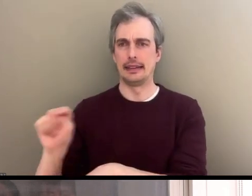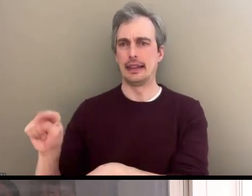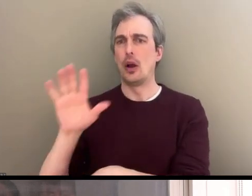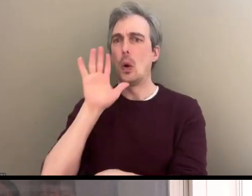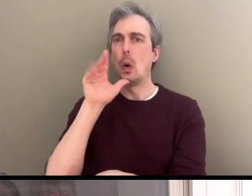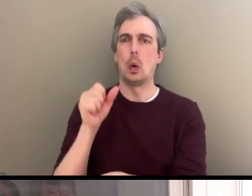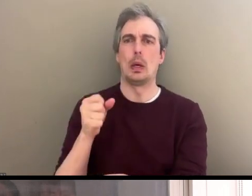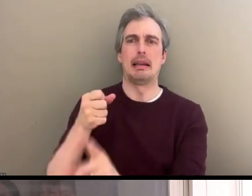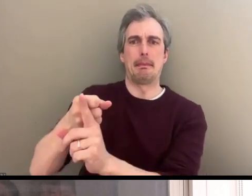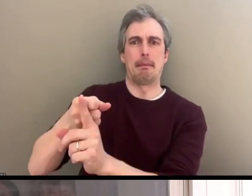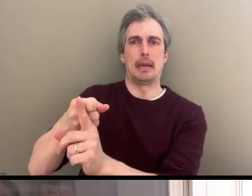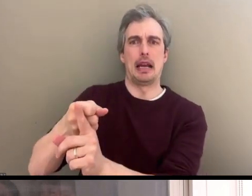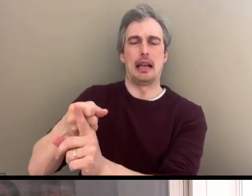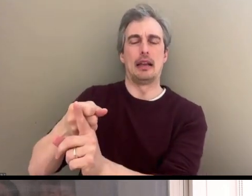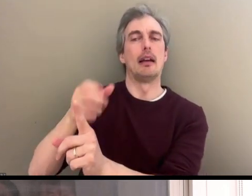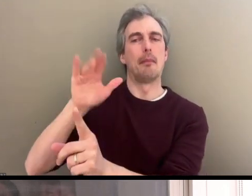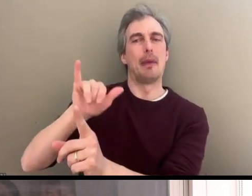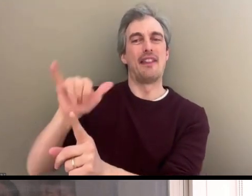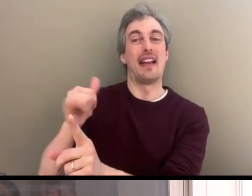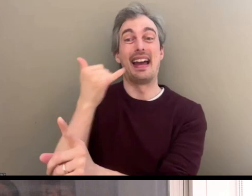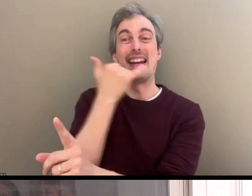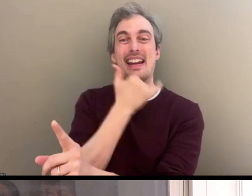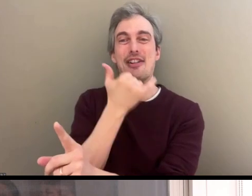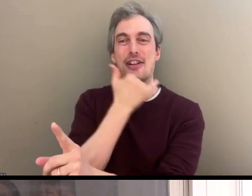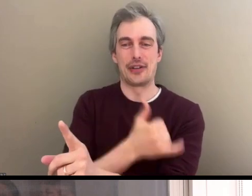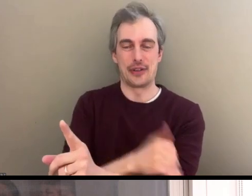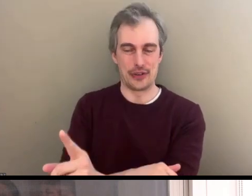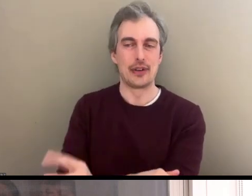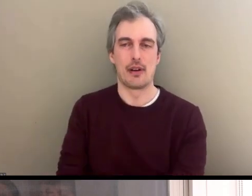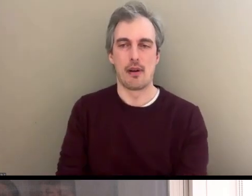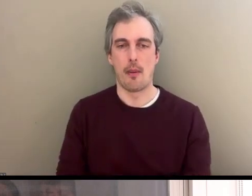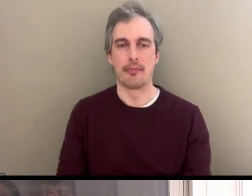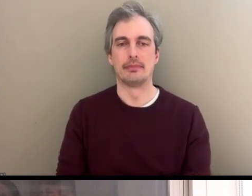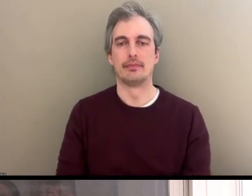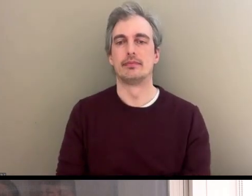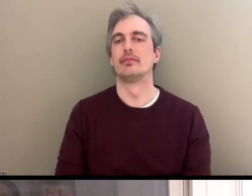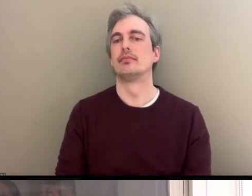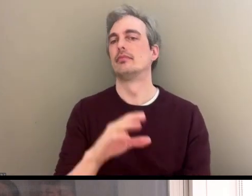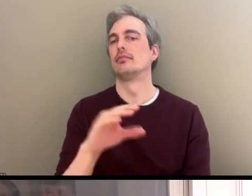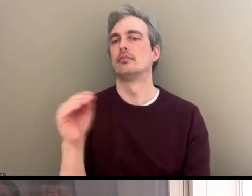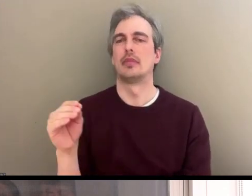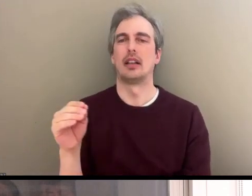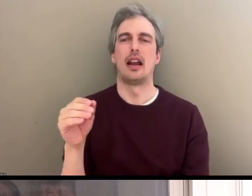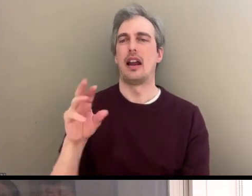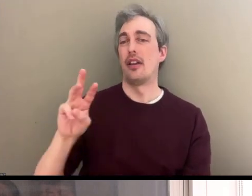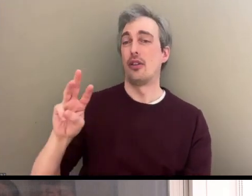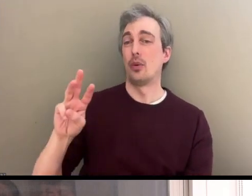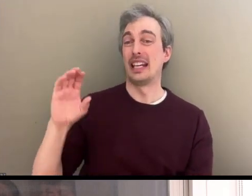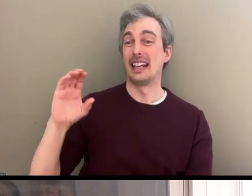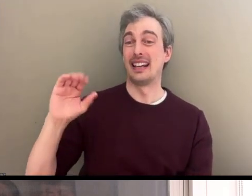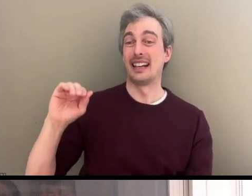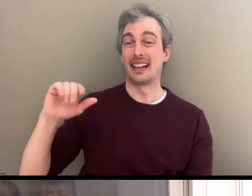the specific error at hand and the specific WCAG standard it breaks. And that's pretty cool.